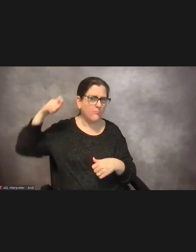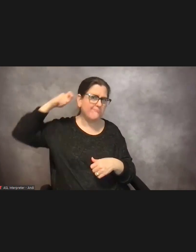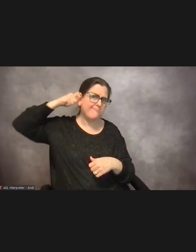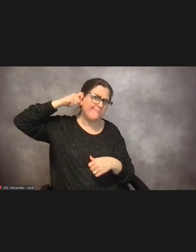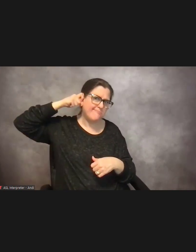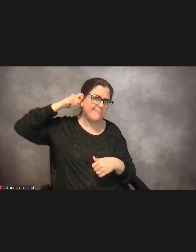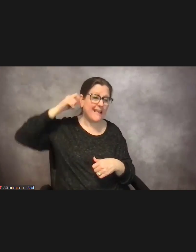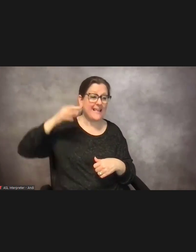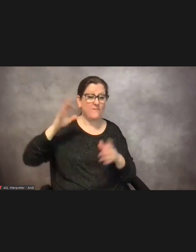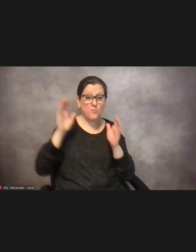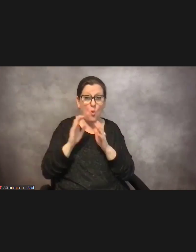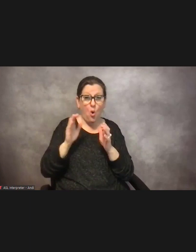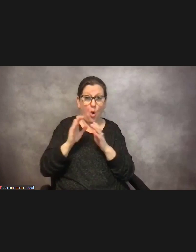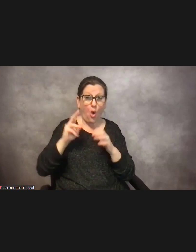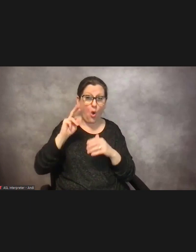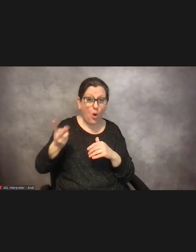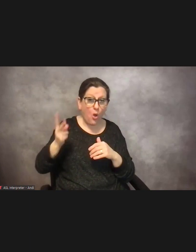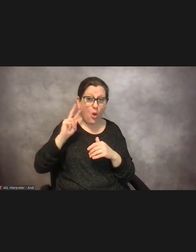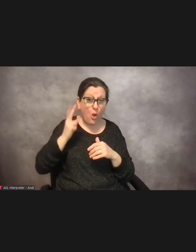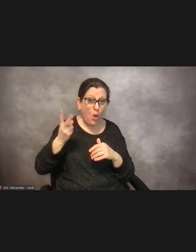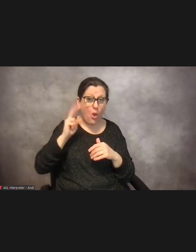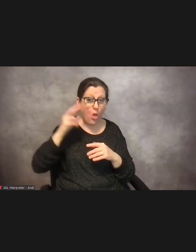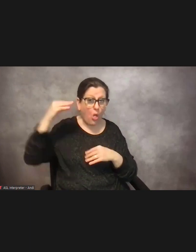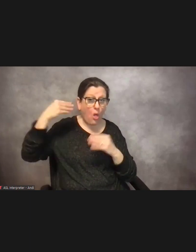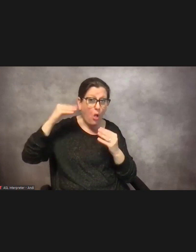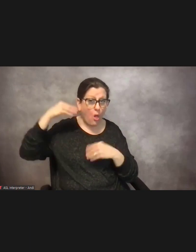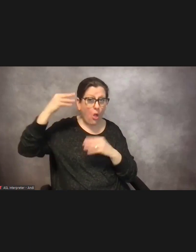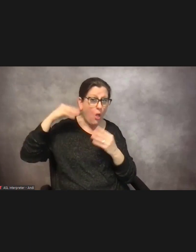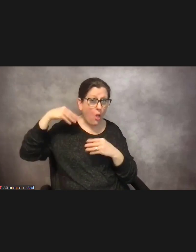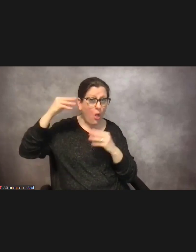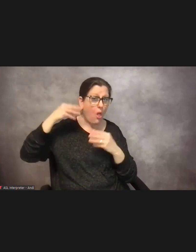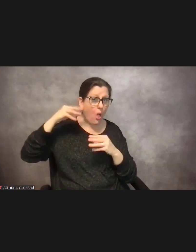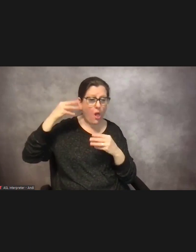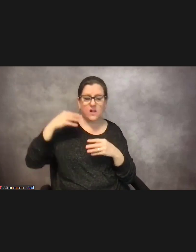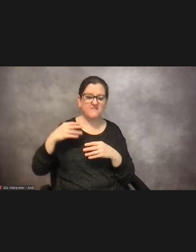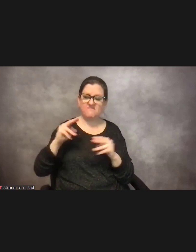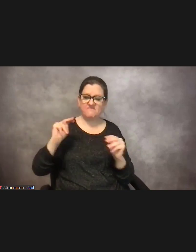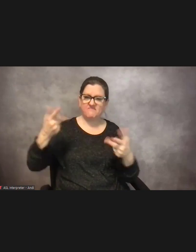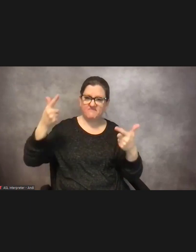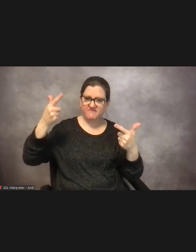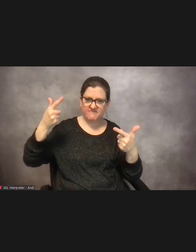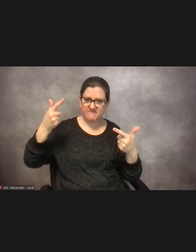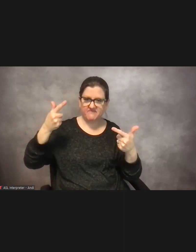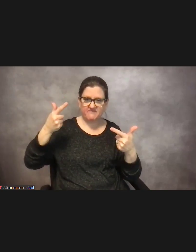it. Now, if we have one that's too small, it will be loose, it could